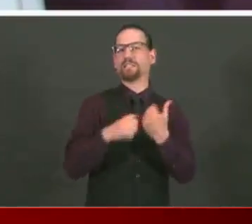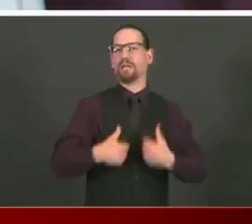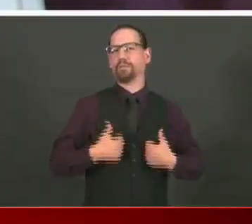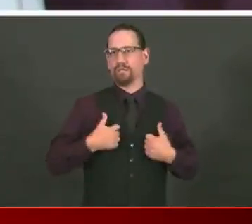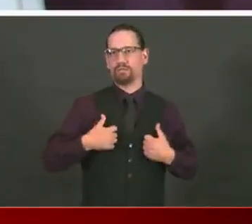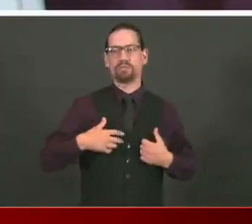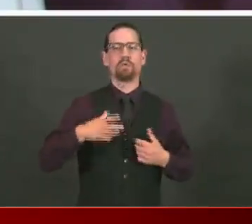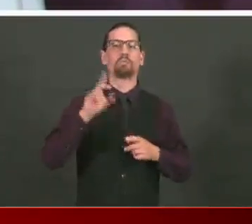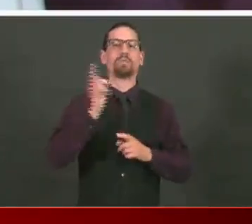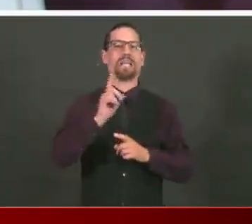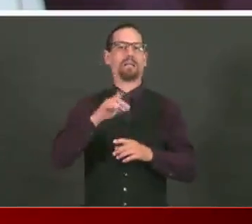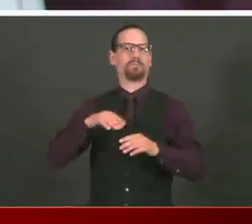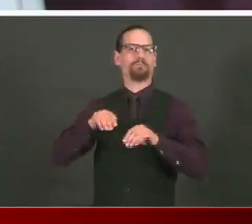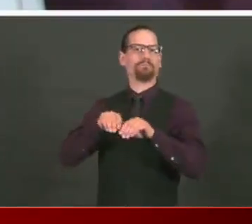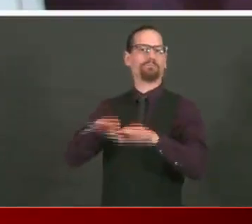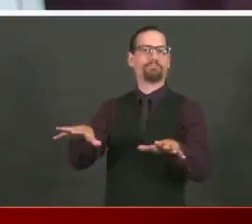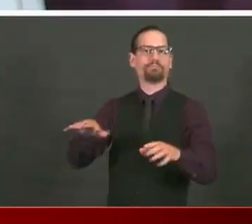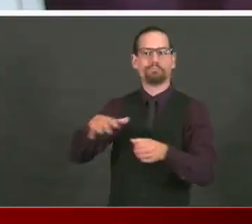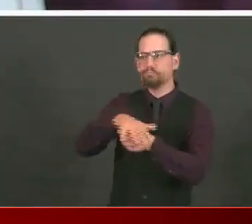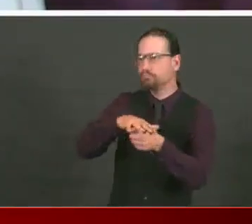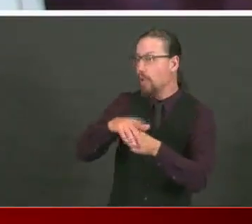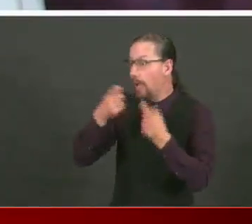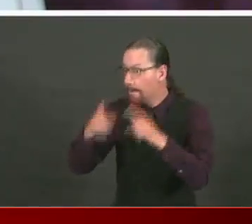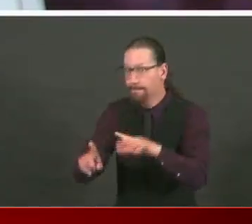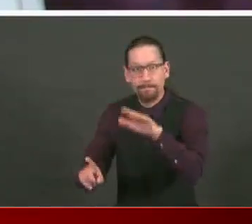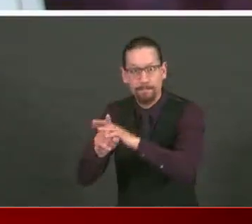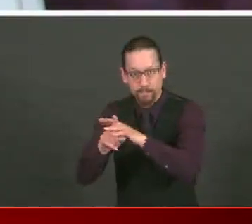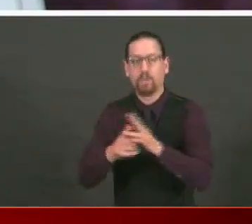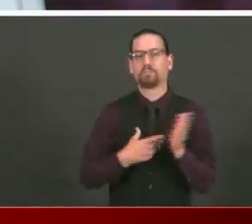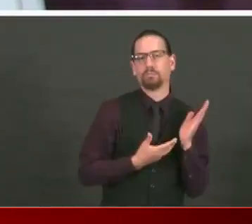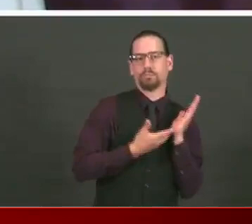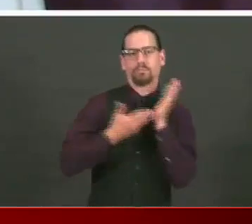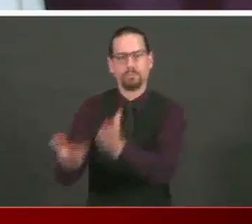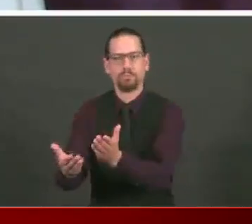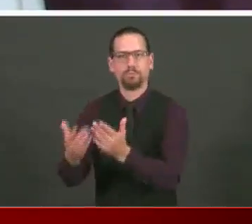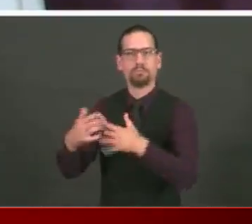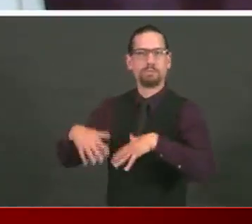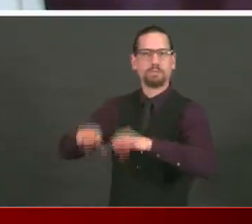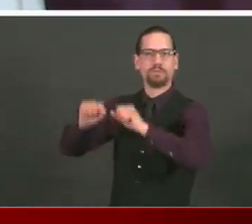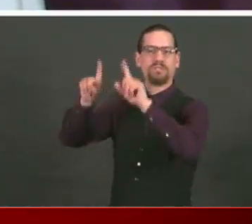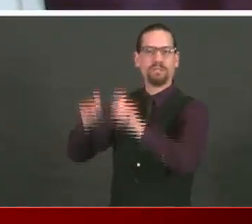NURSING HOMES, OUTBREAKS, PLACES OF COMMUNAL LIVING, WHEN WE HAVE